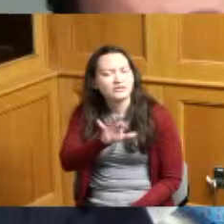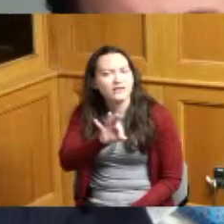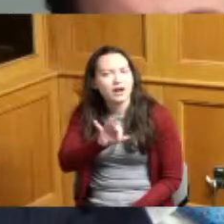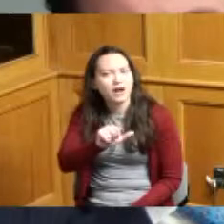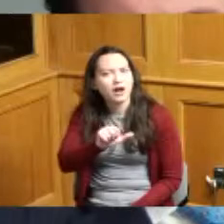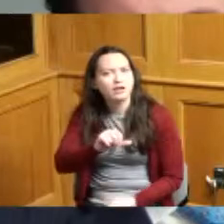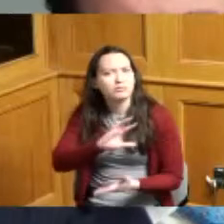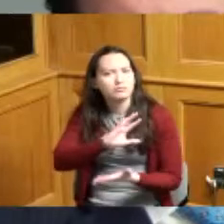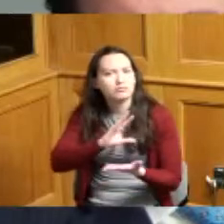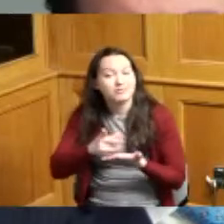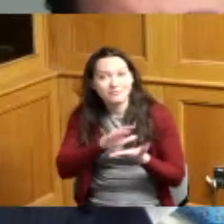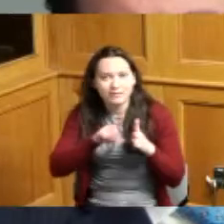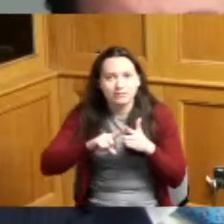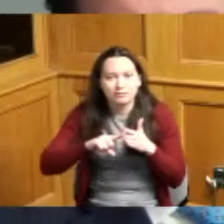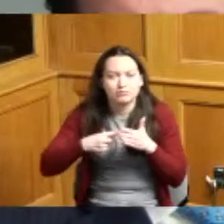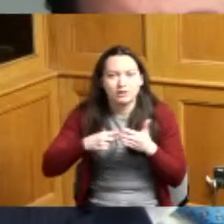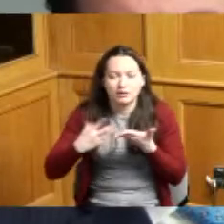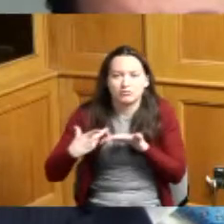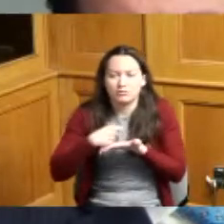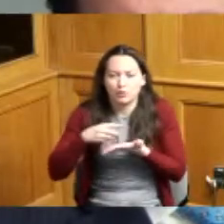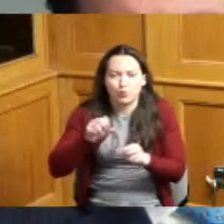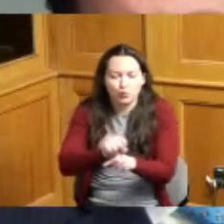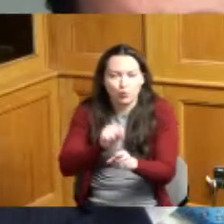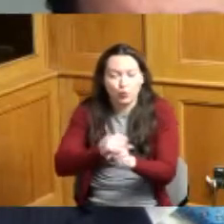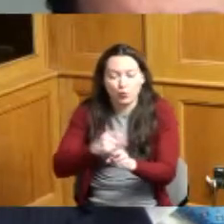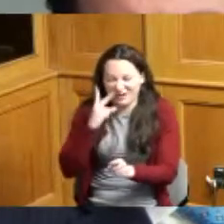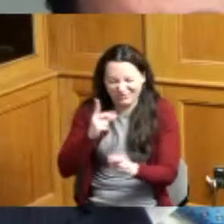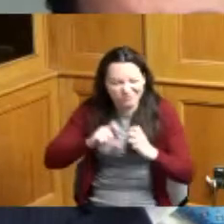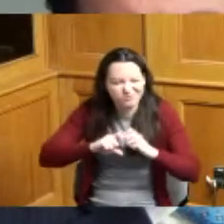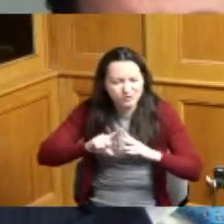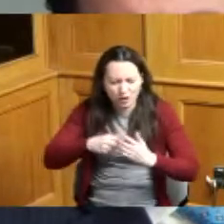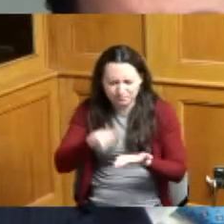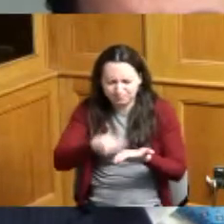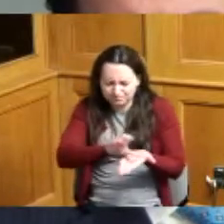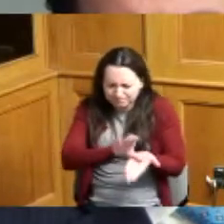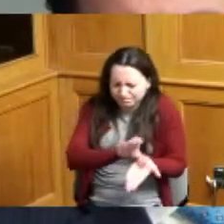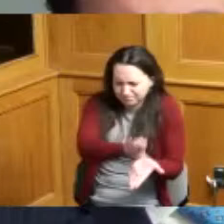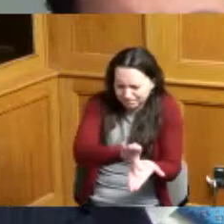that would be the primary source that we would be looking at to fund uh these because it is in fact